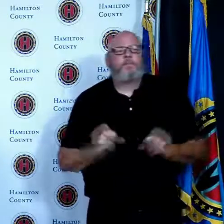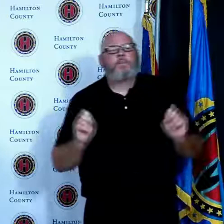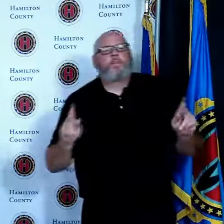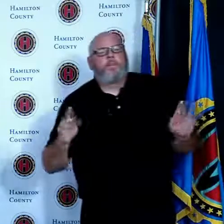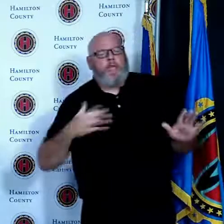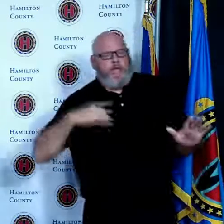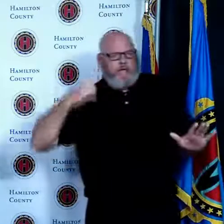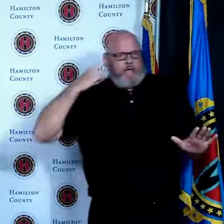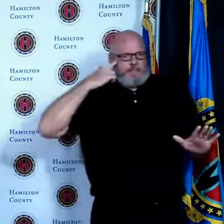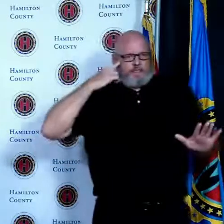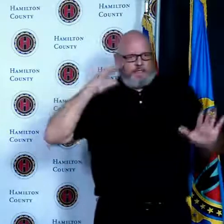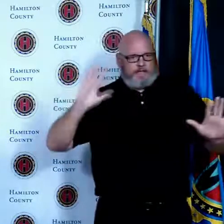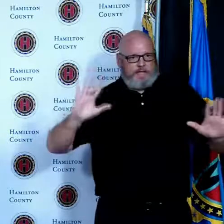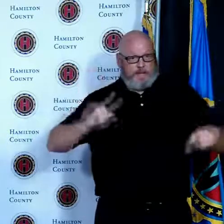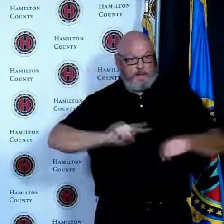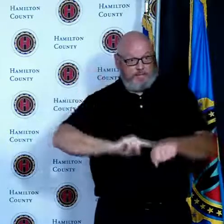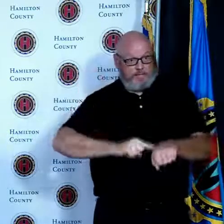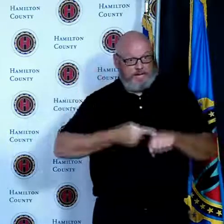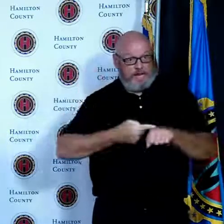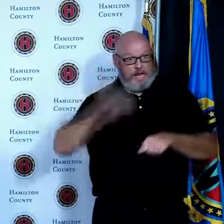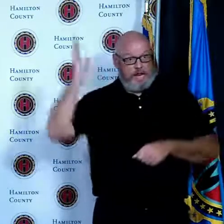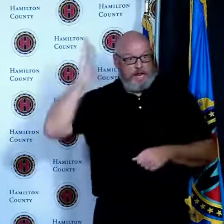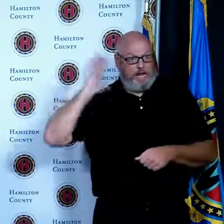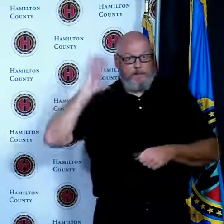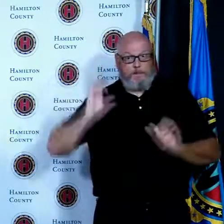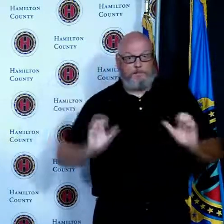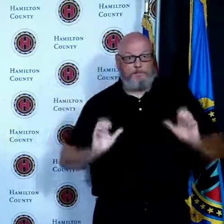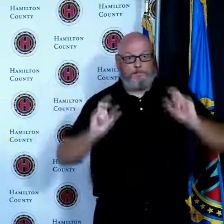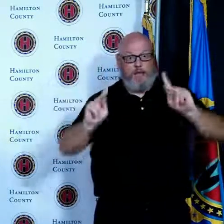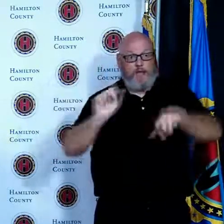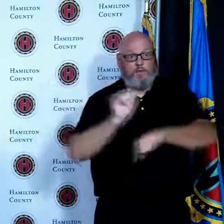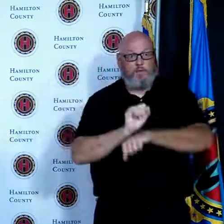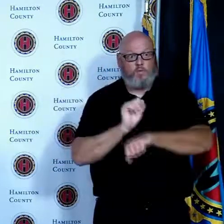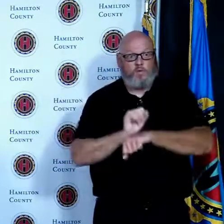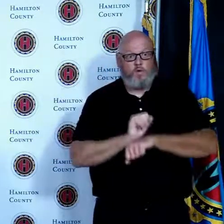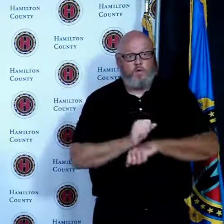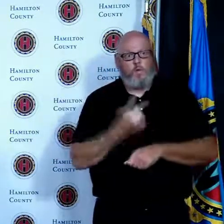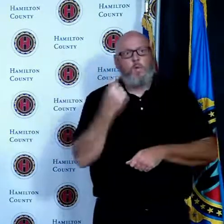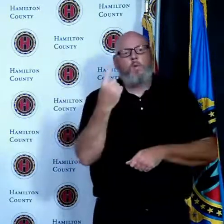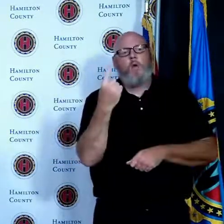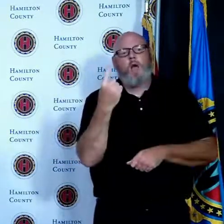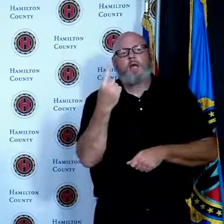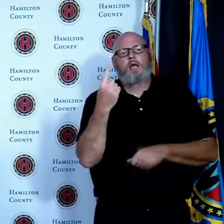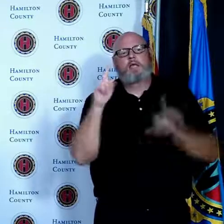getting back to work one was the test-based solution that you just shared the other is a time-based solution